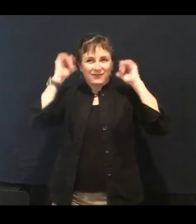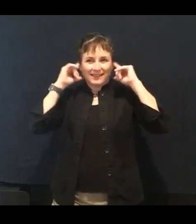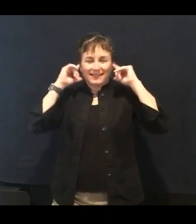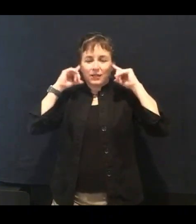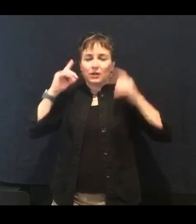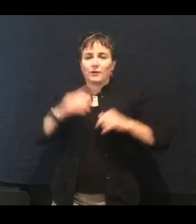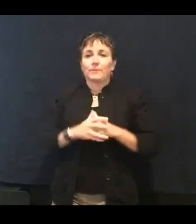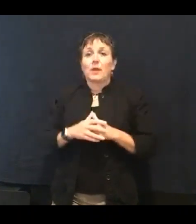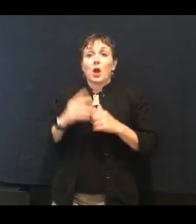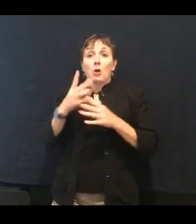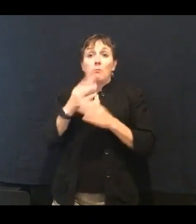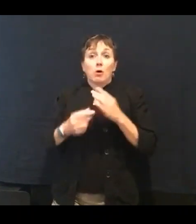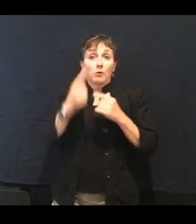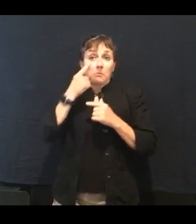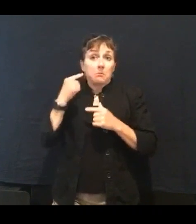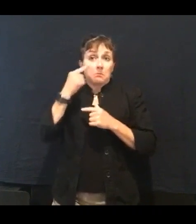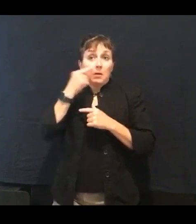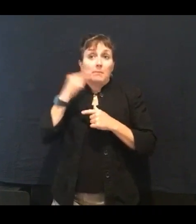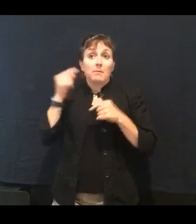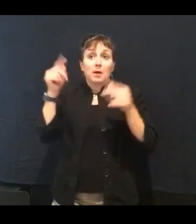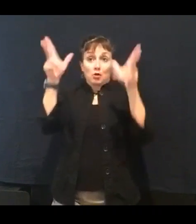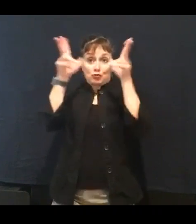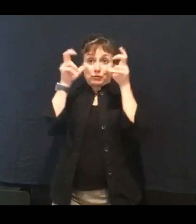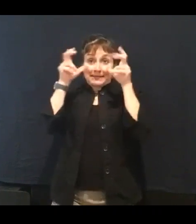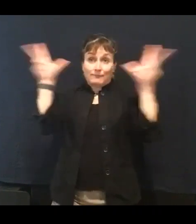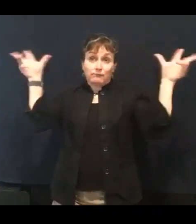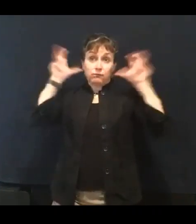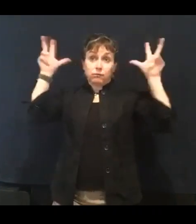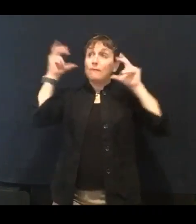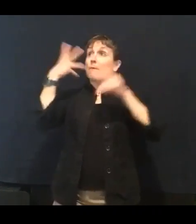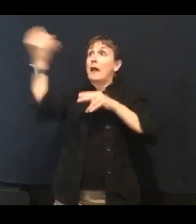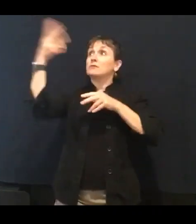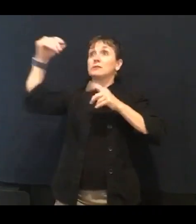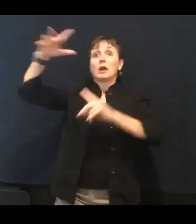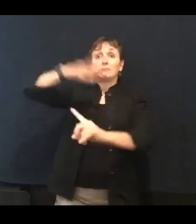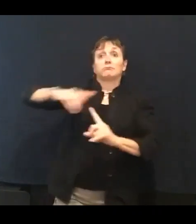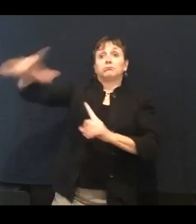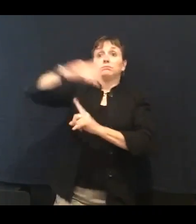external sensory signals, namely light, sound and movement, and convert